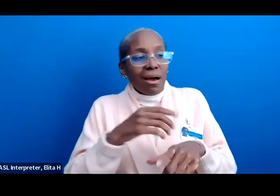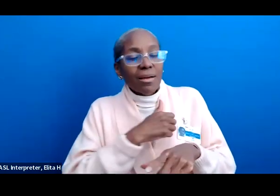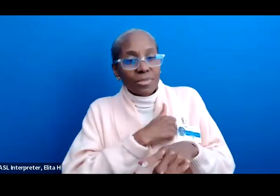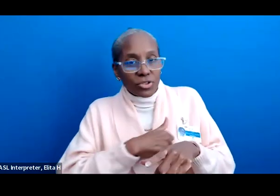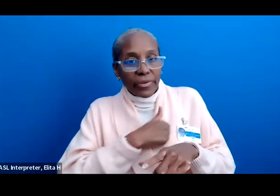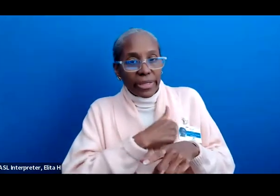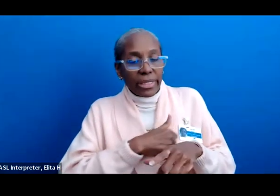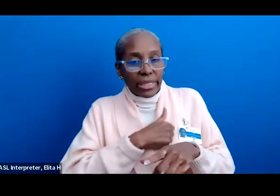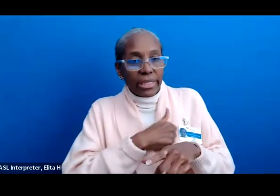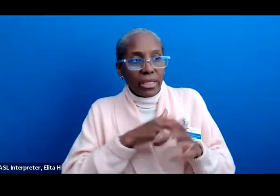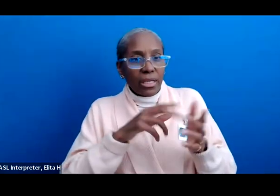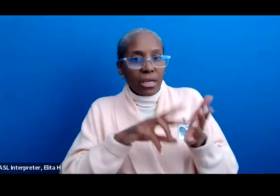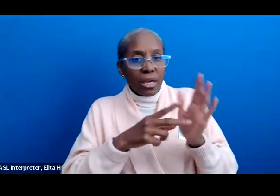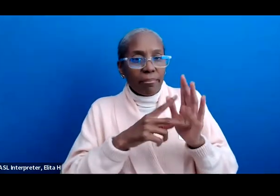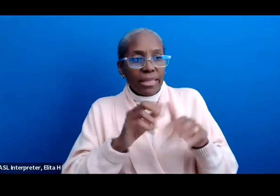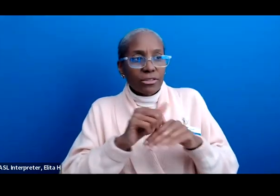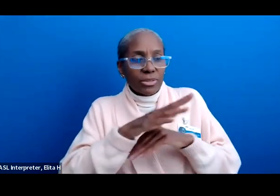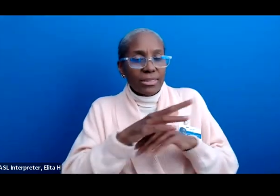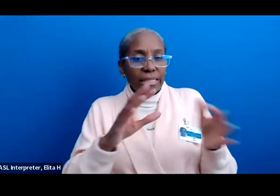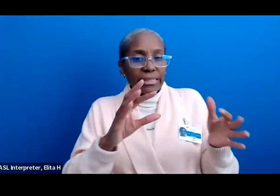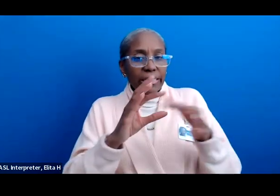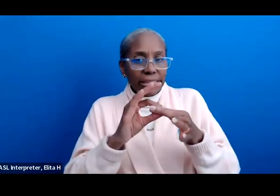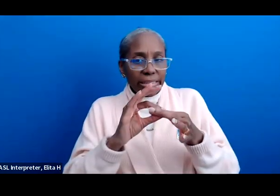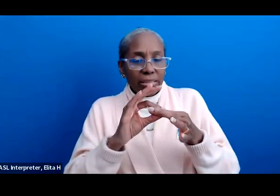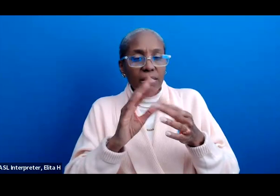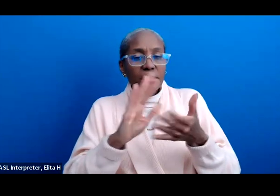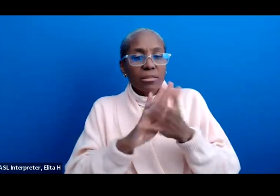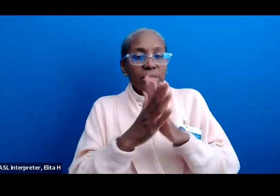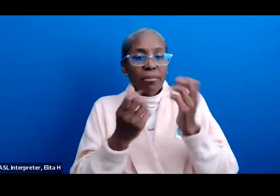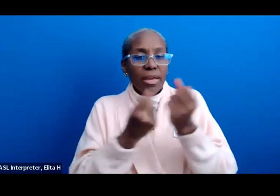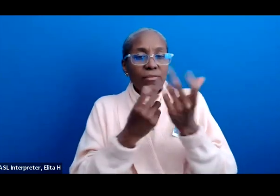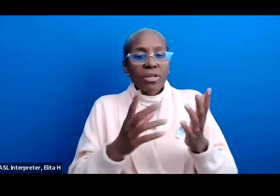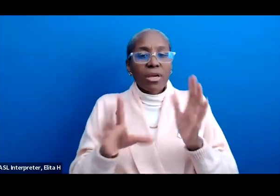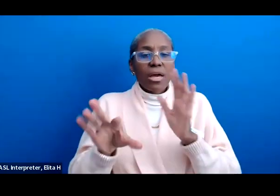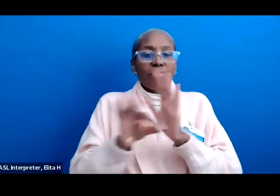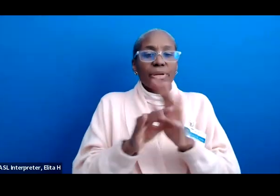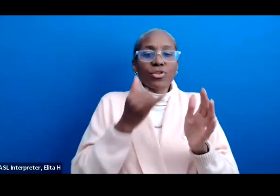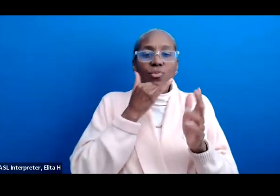I meant to send her the link to becoming an advocate and I clicked the wrong button. Okay.